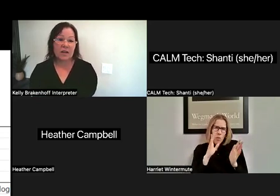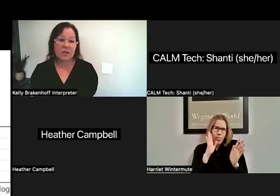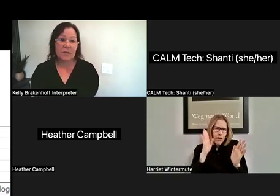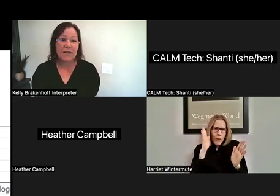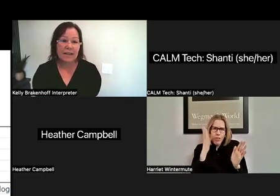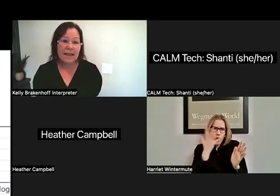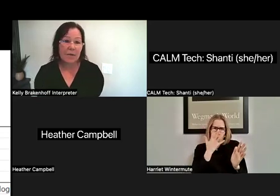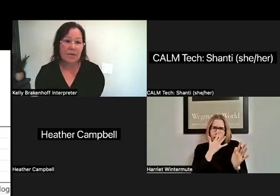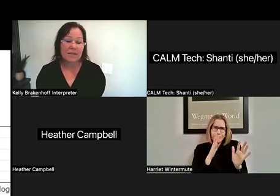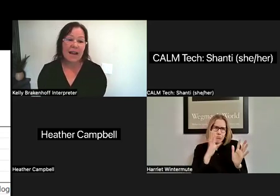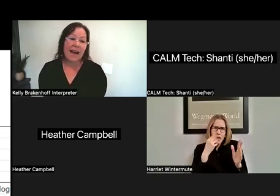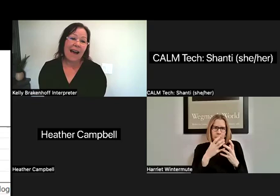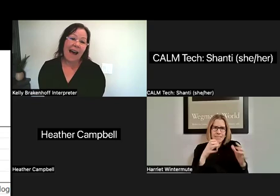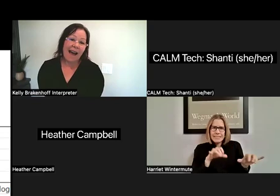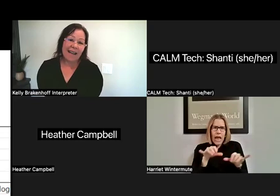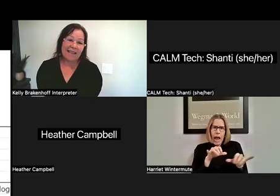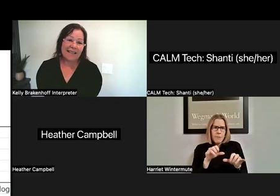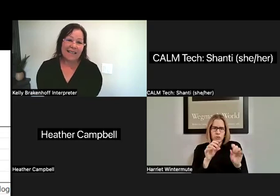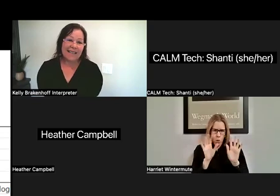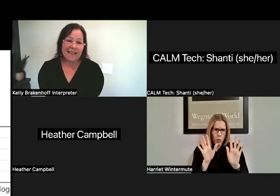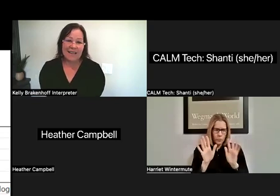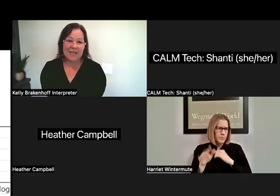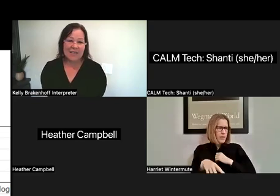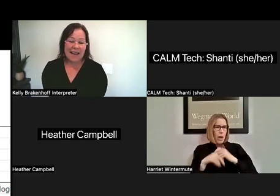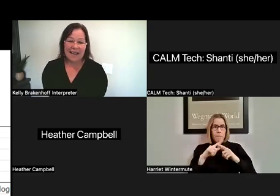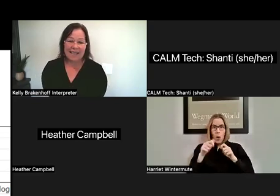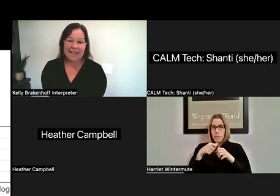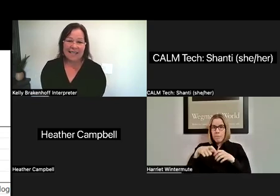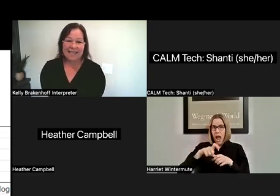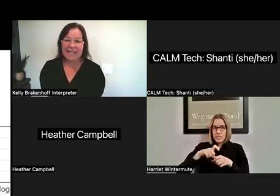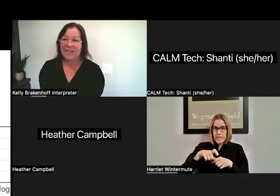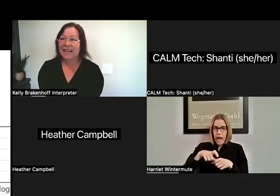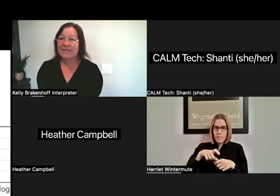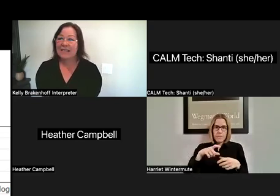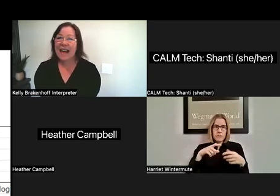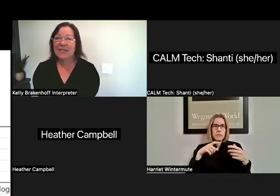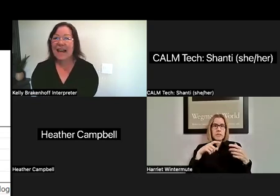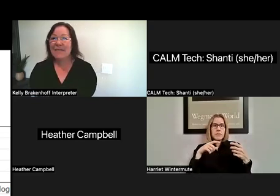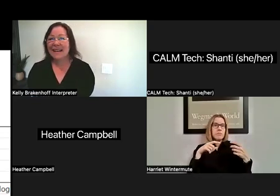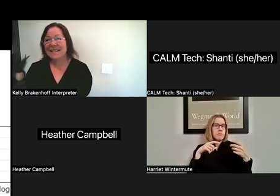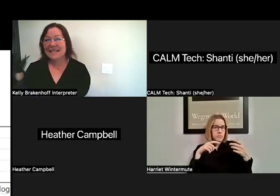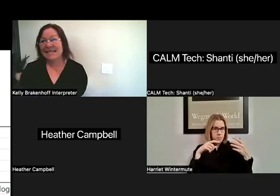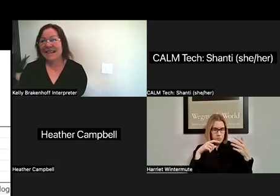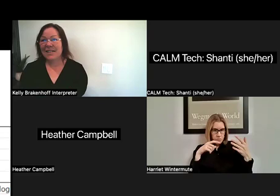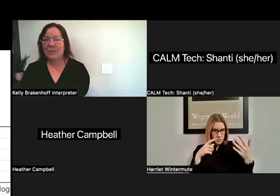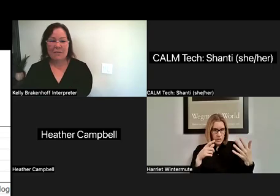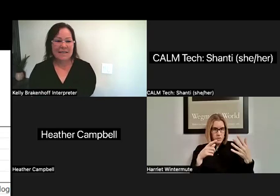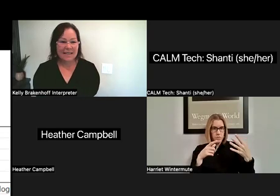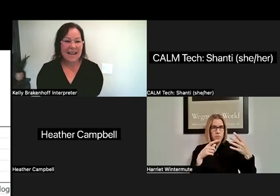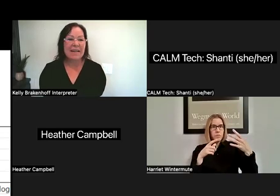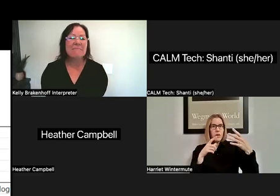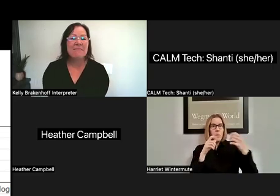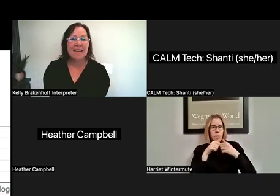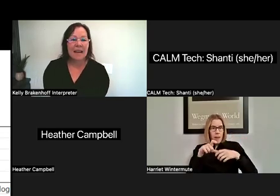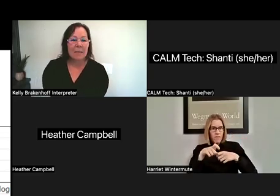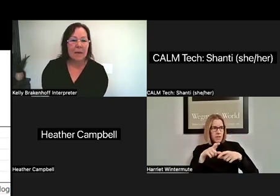use pivot tables. I didn't use a different slide for that because they look pretty much the same,